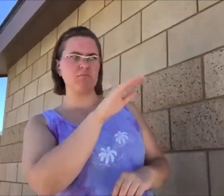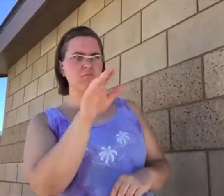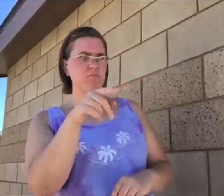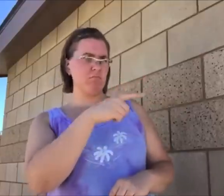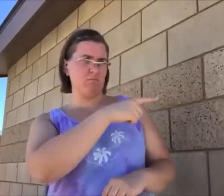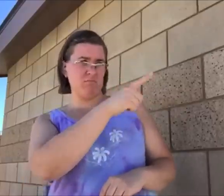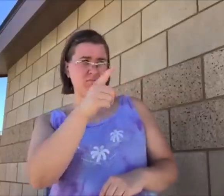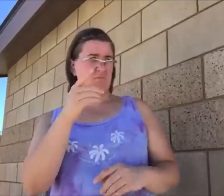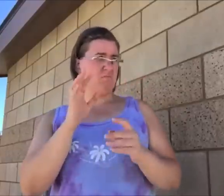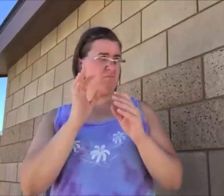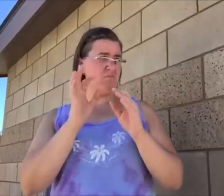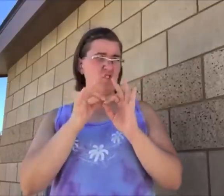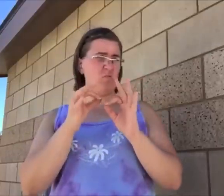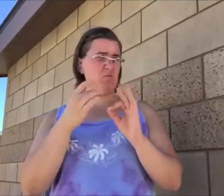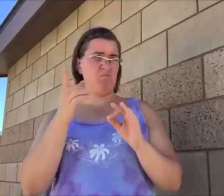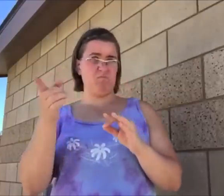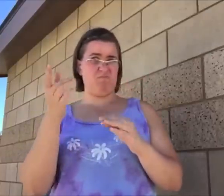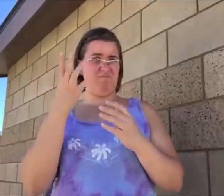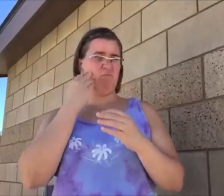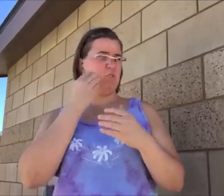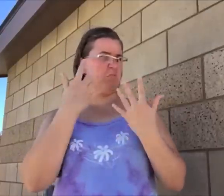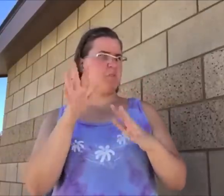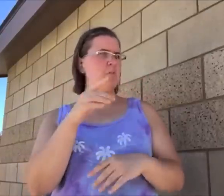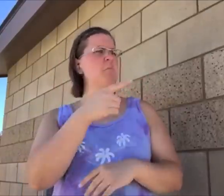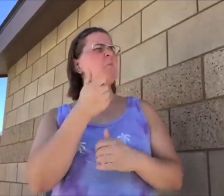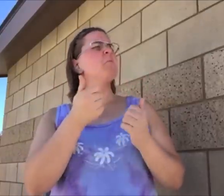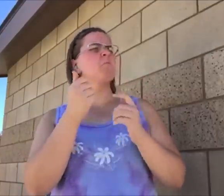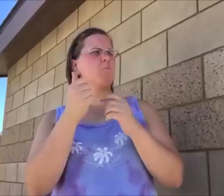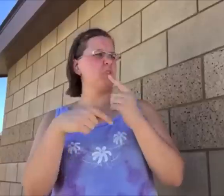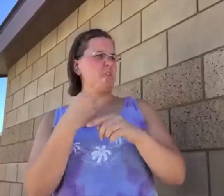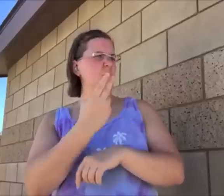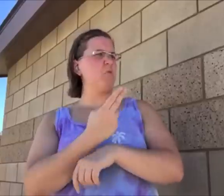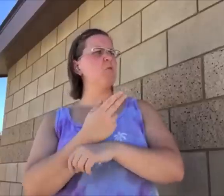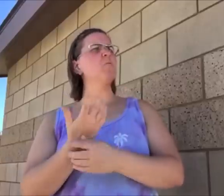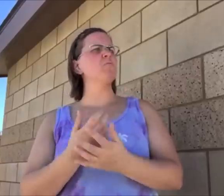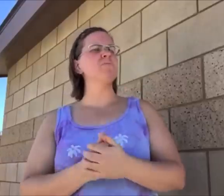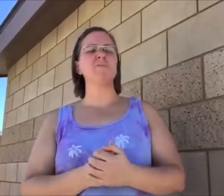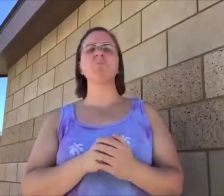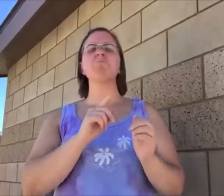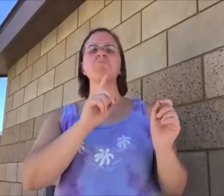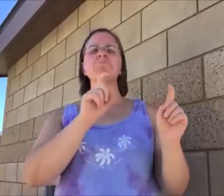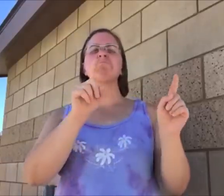who have experience with this content. If the interpreter diverts a sign